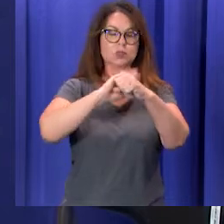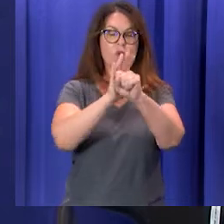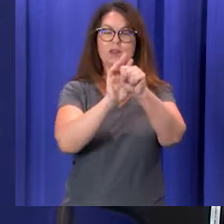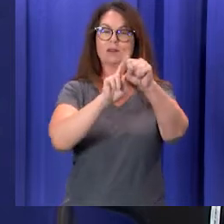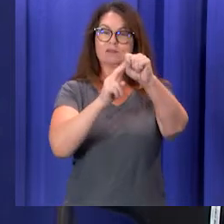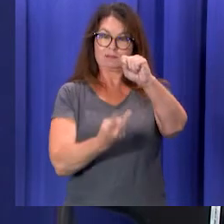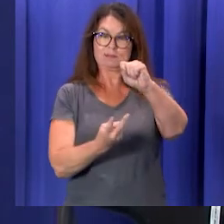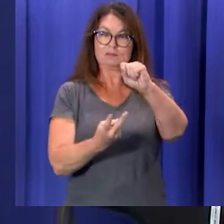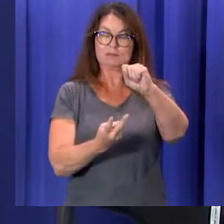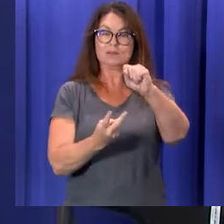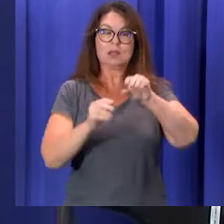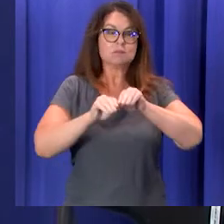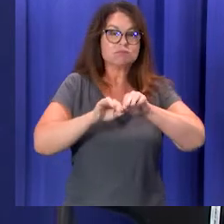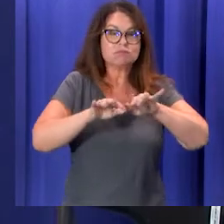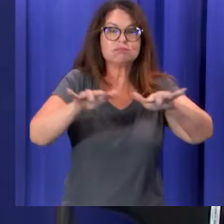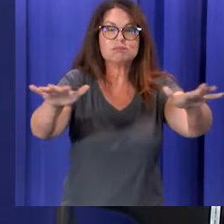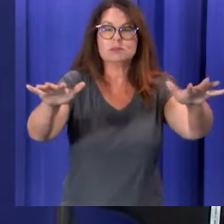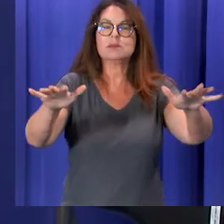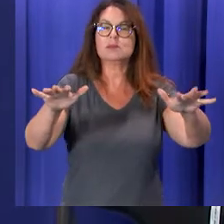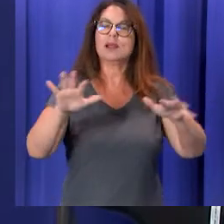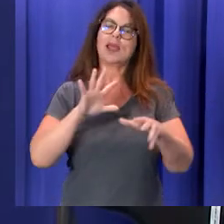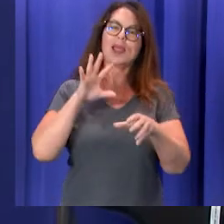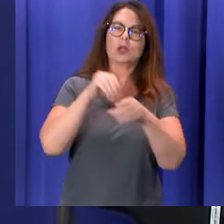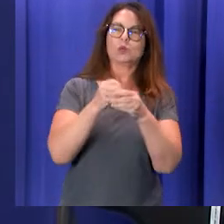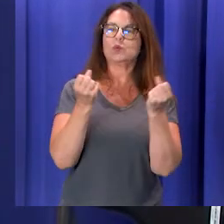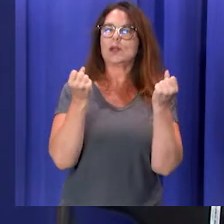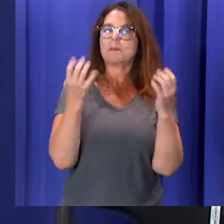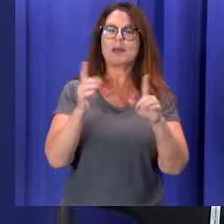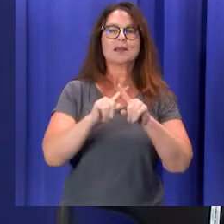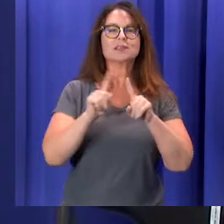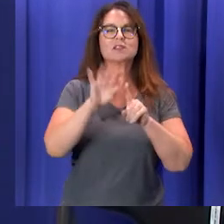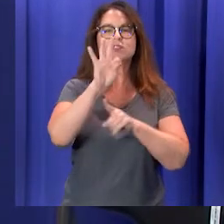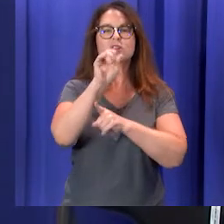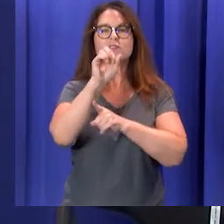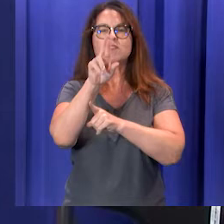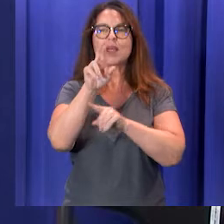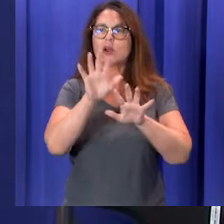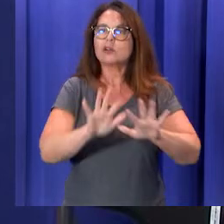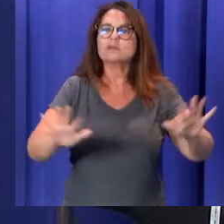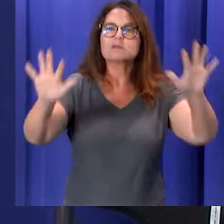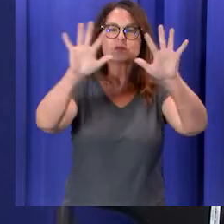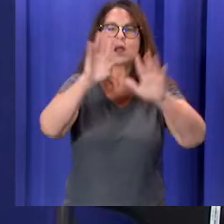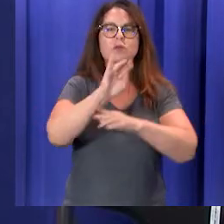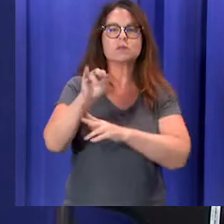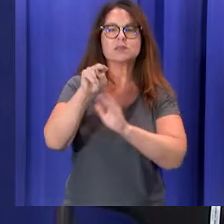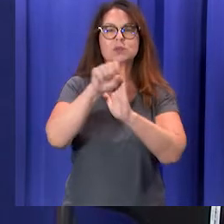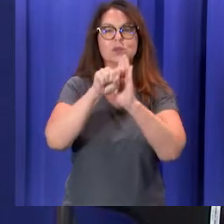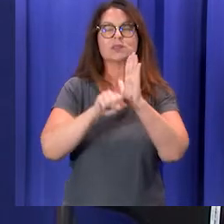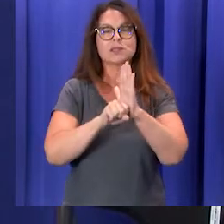including outbreaks at many other fairs around the state. Minnesota is dangerously close